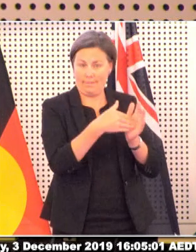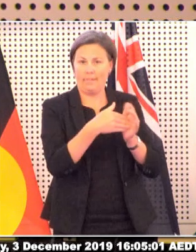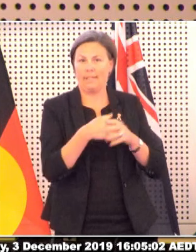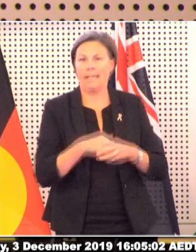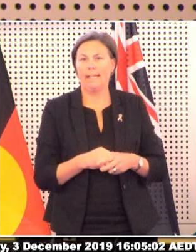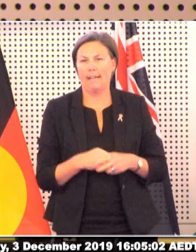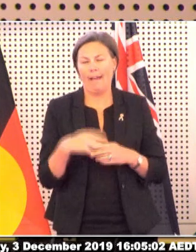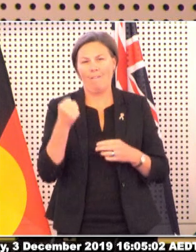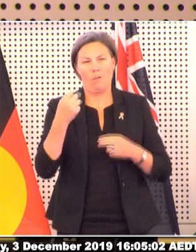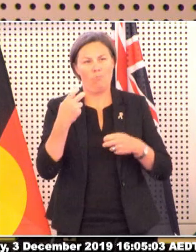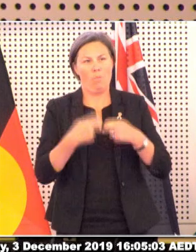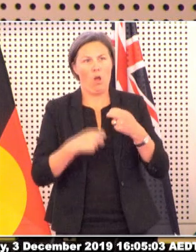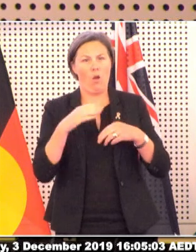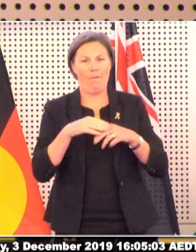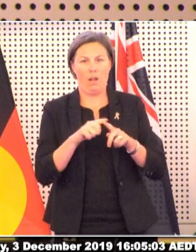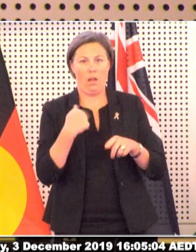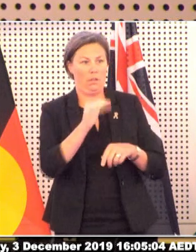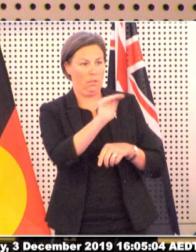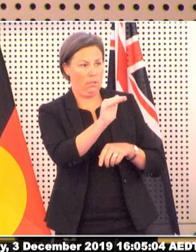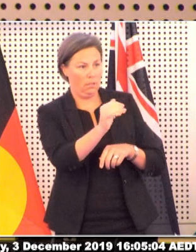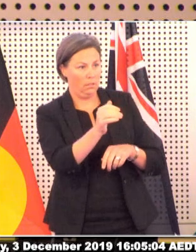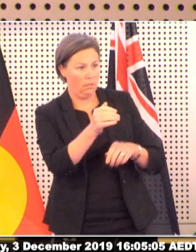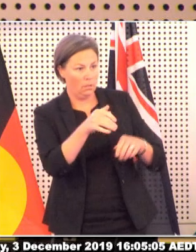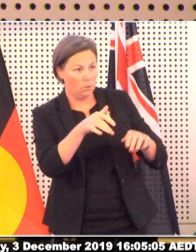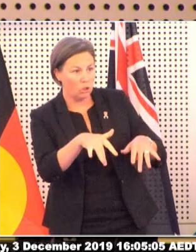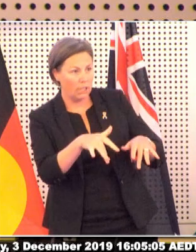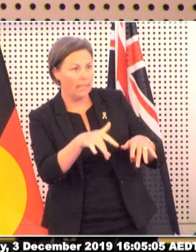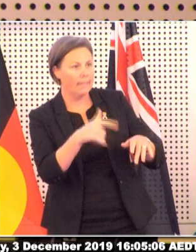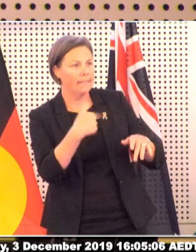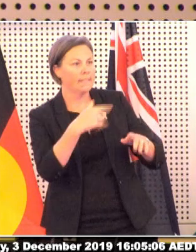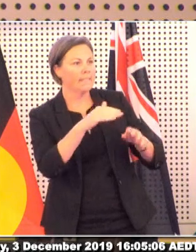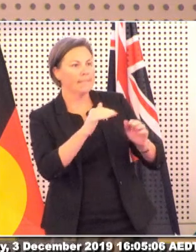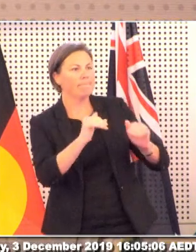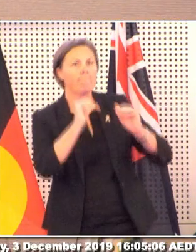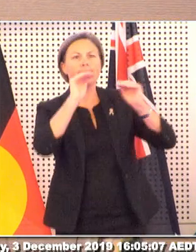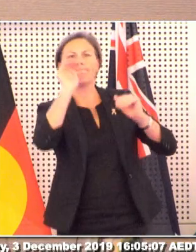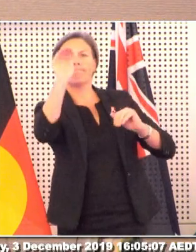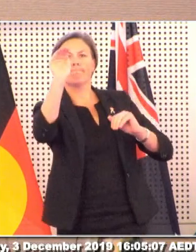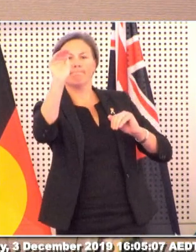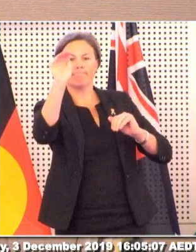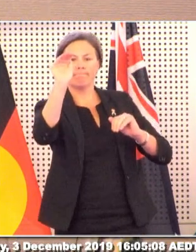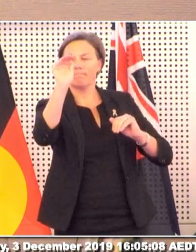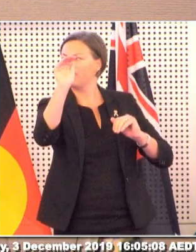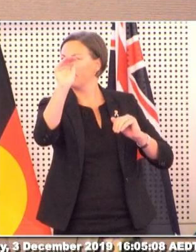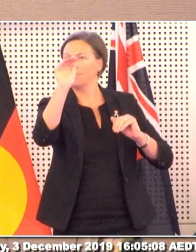how you actually move something – I will say down here up to there to actually get